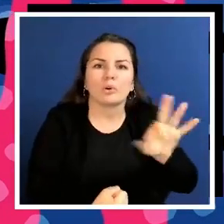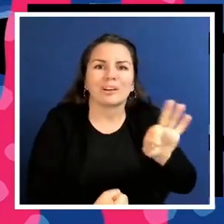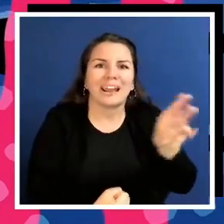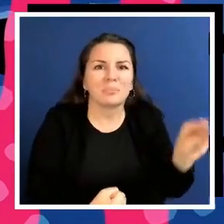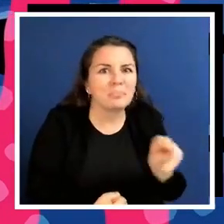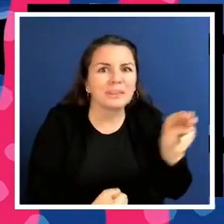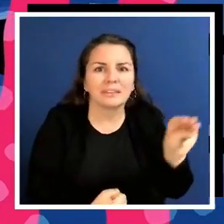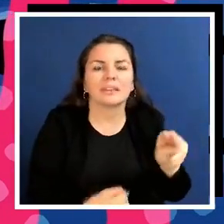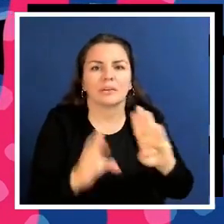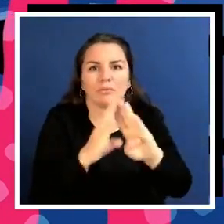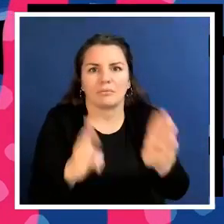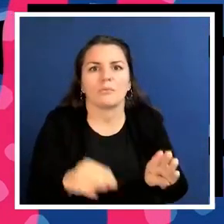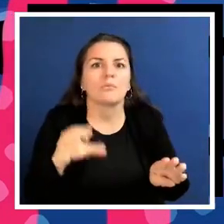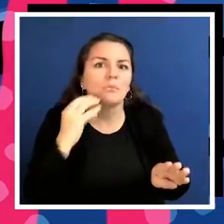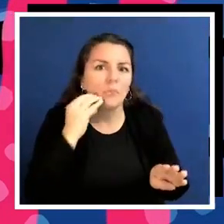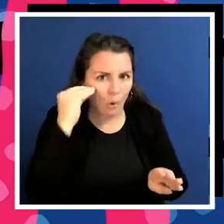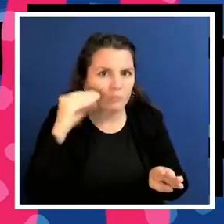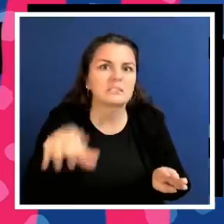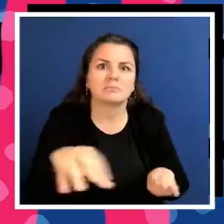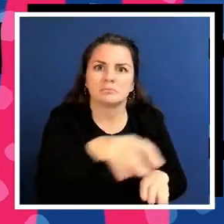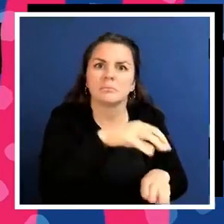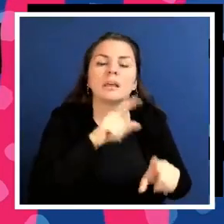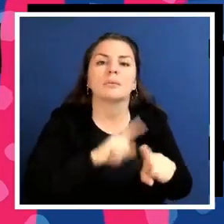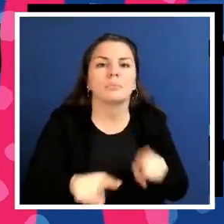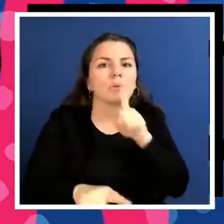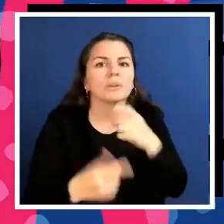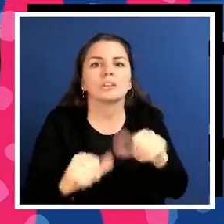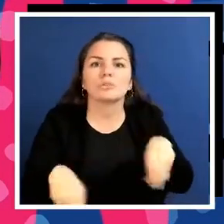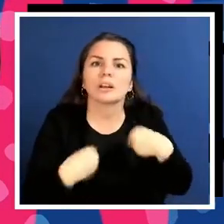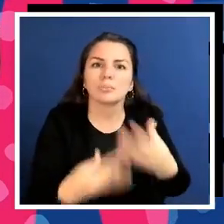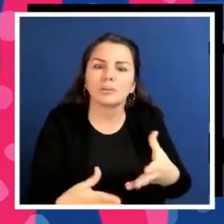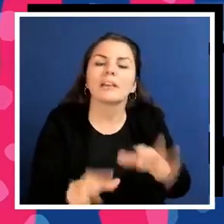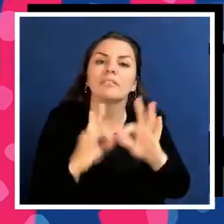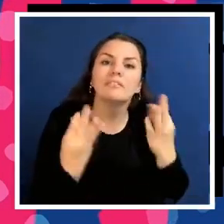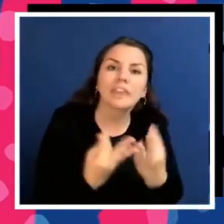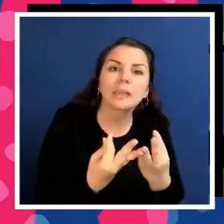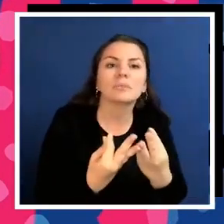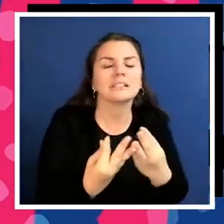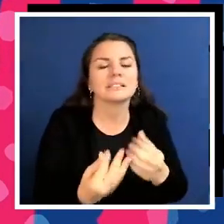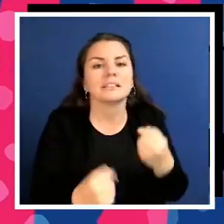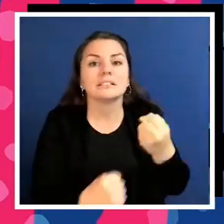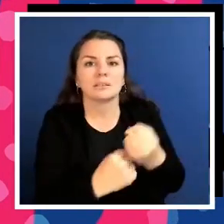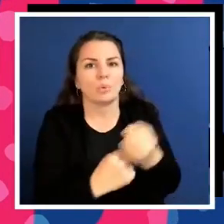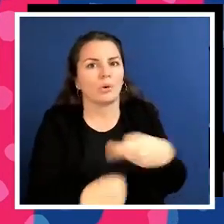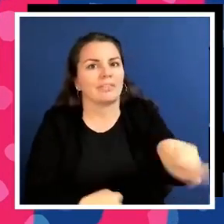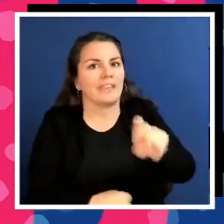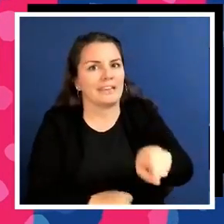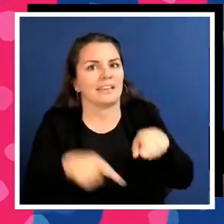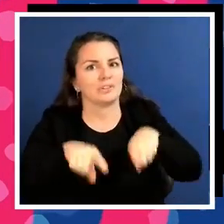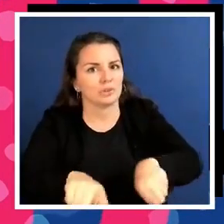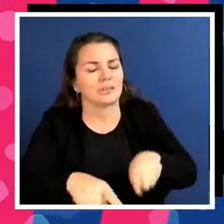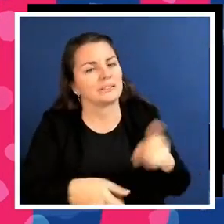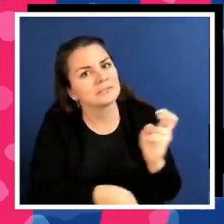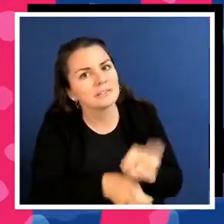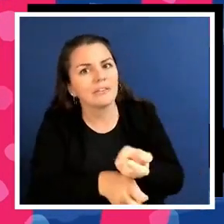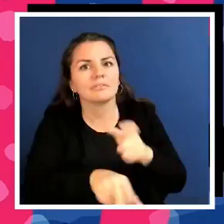CREDIT GIVING RELIEF TO ROUGHLY 39 MILLION HOUSEHOLDS.THIS